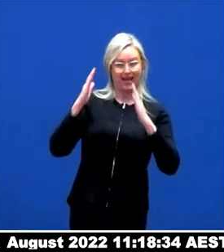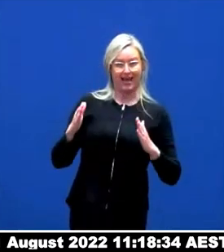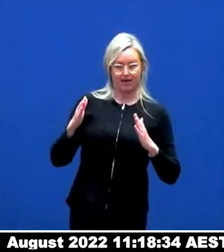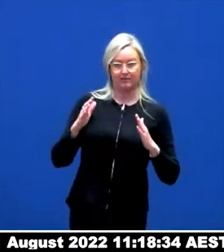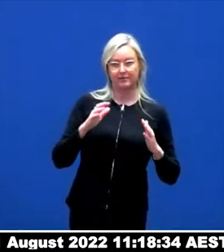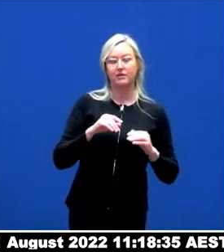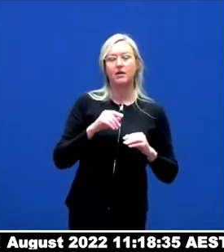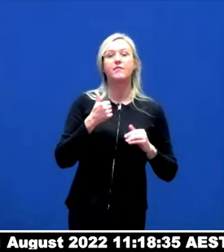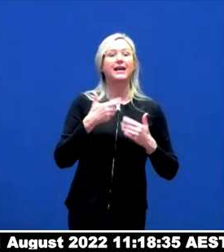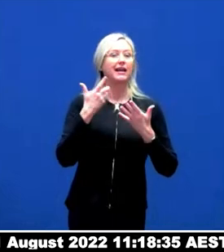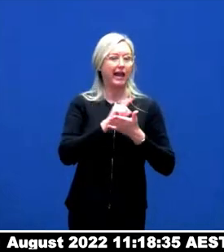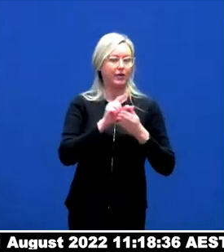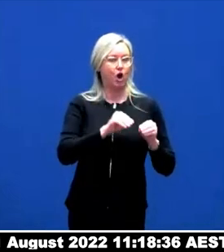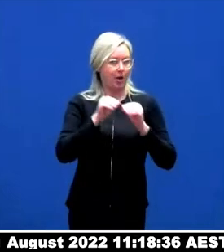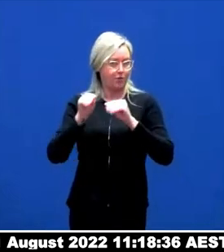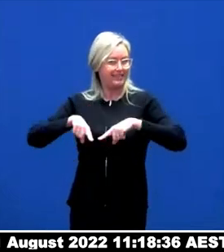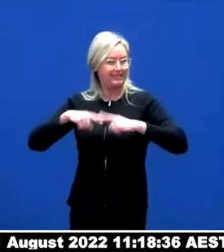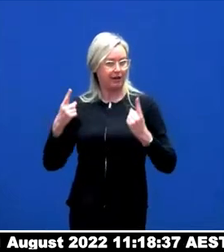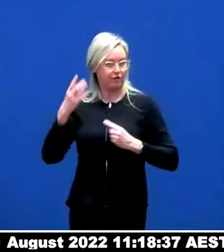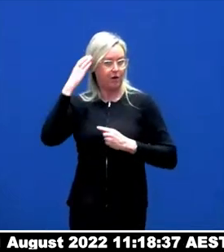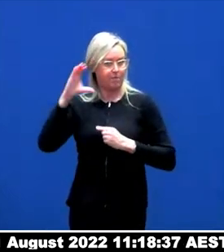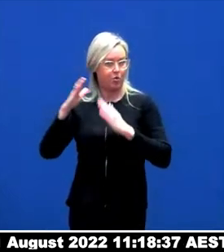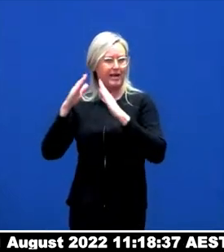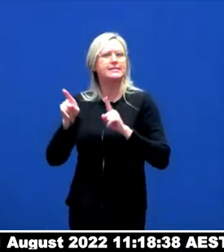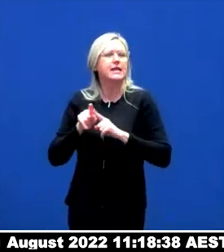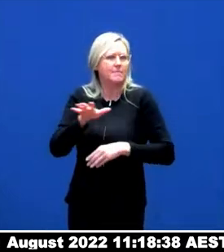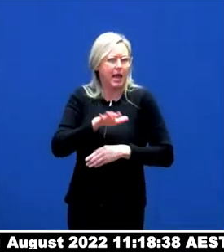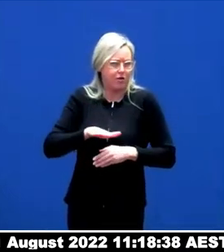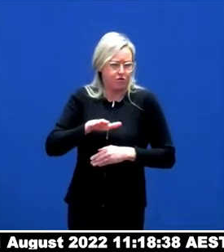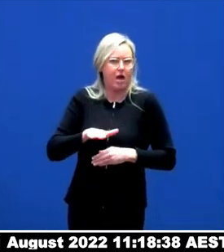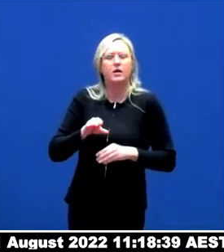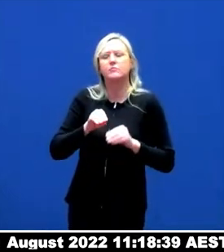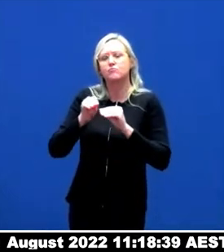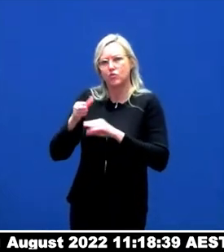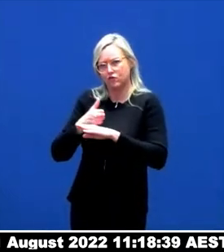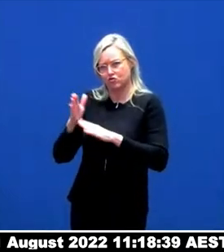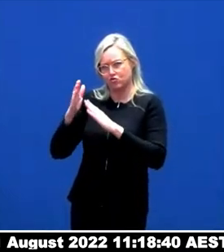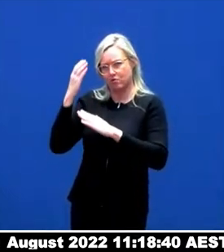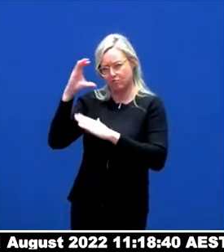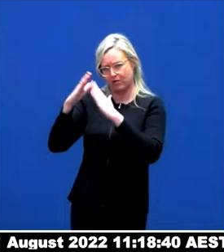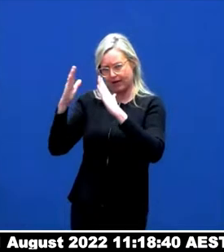another boarding house in the inner west, obviously, I was involved in, or attended